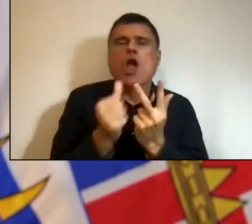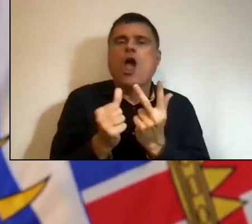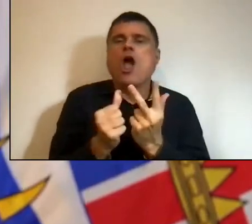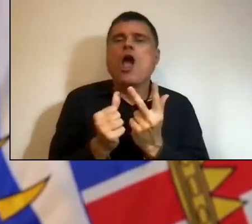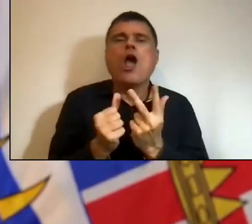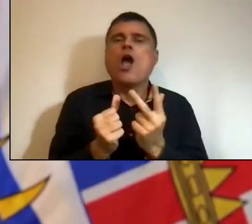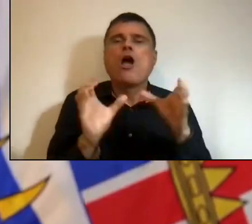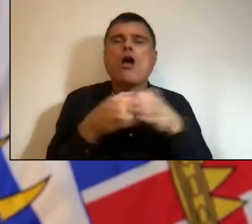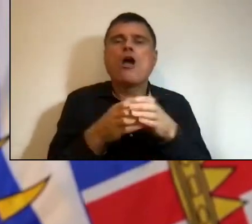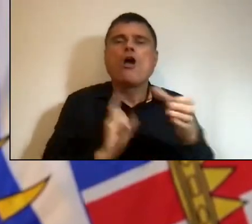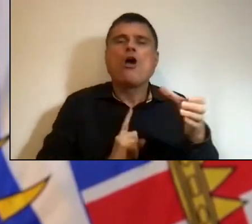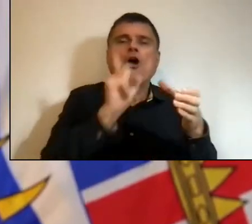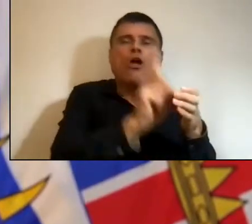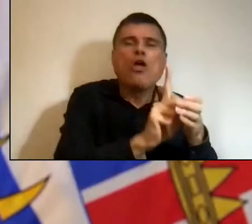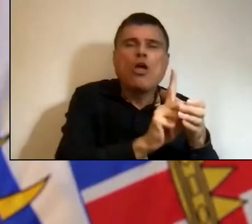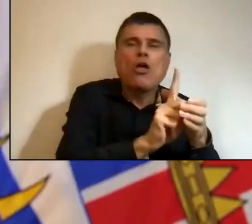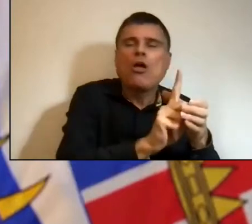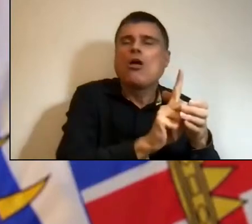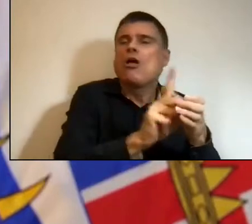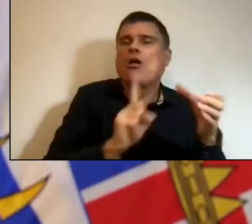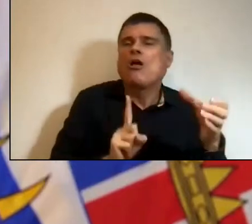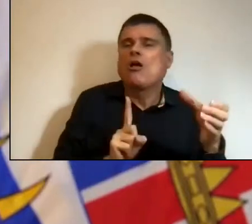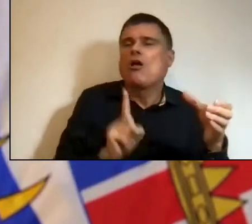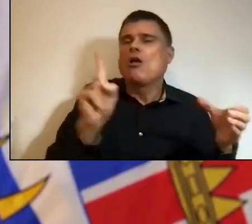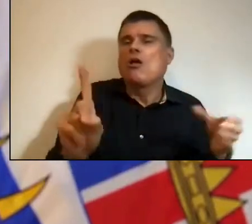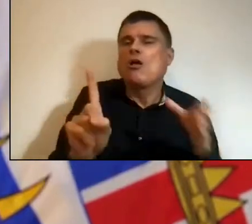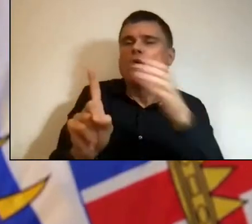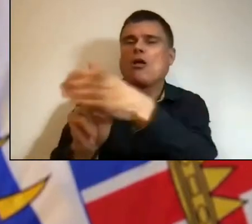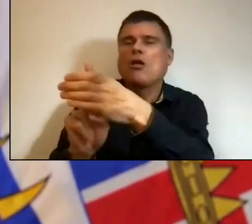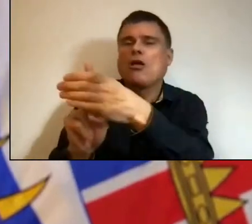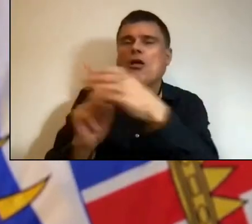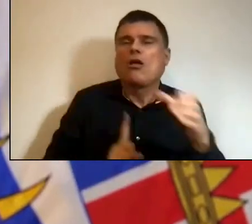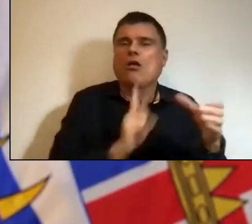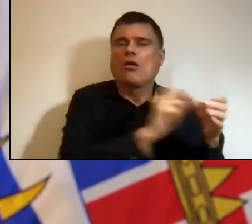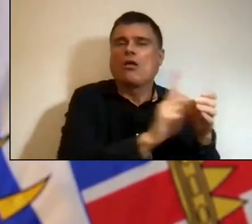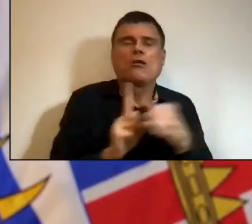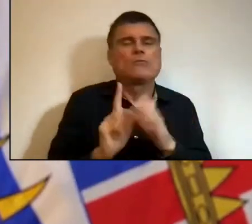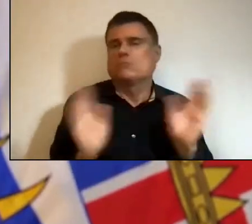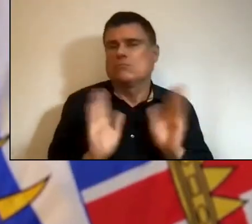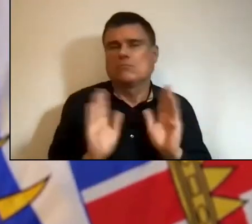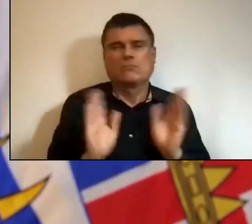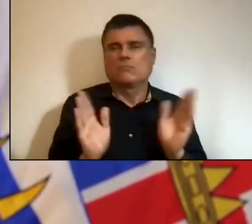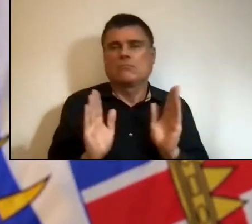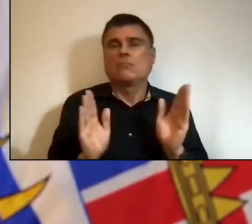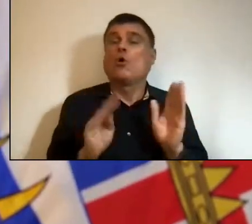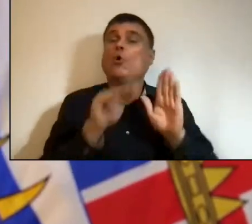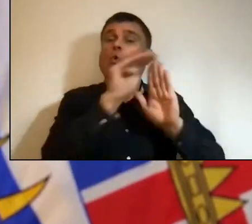doing is giving people guidance on how to work within that. Given everything and people